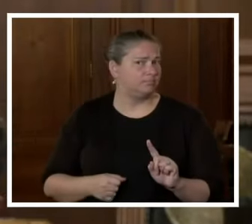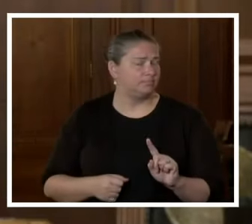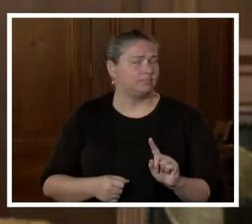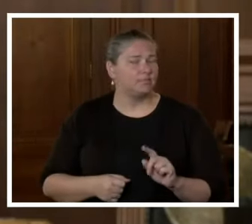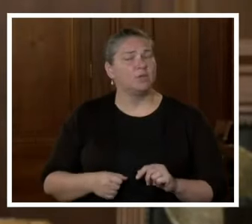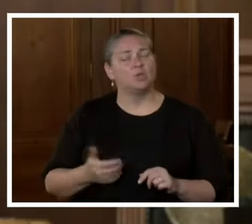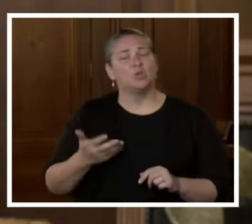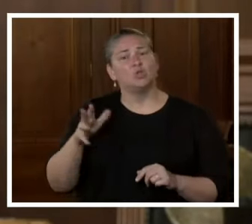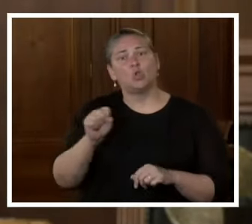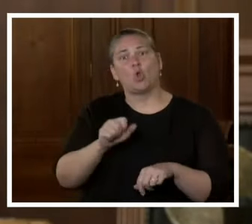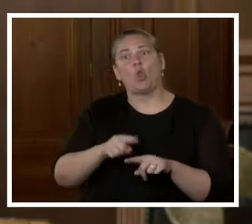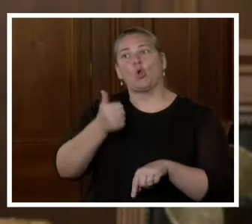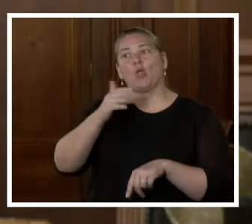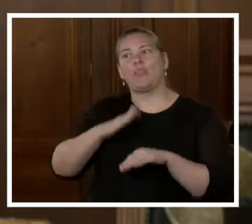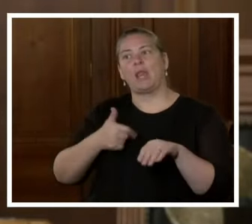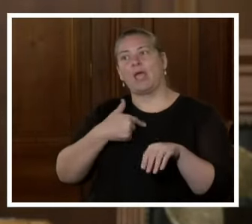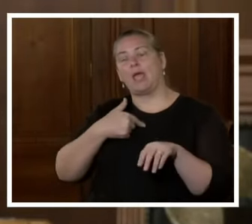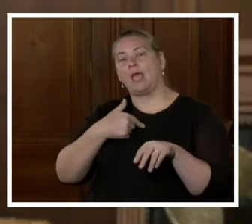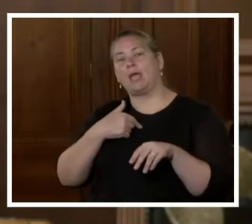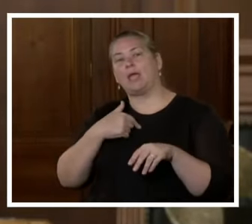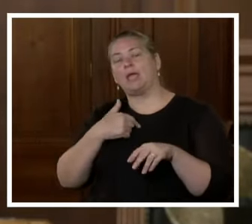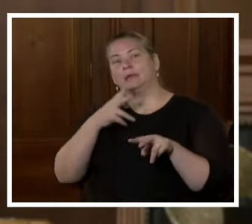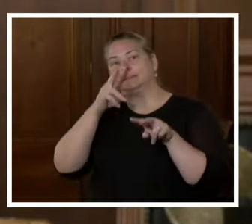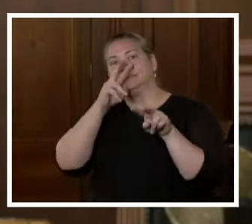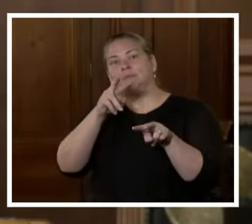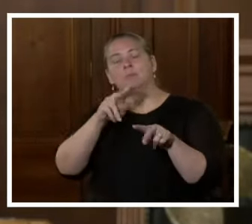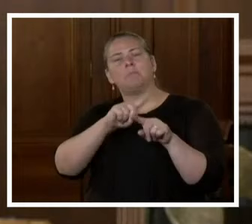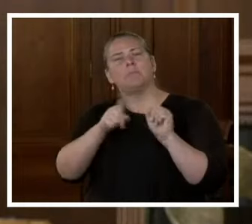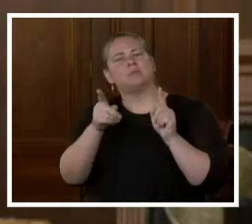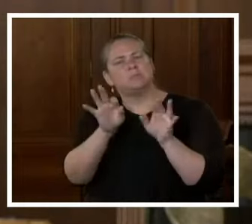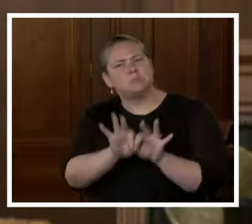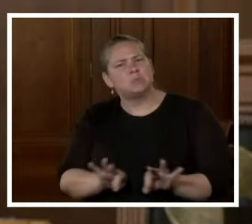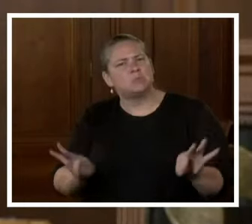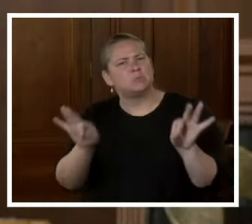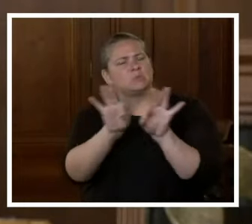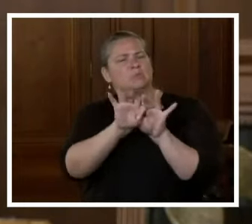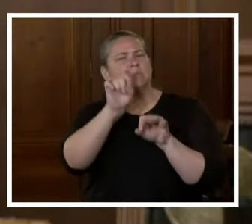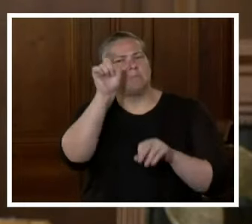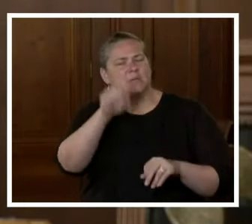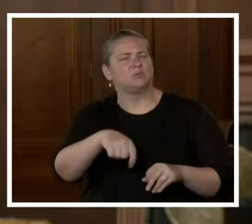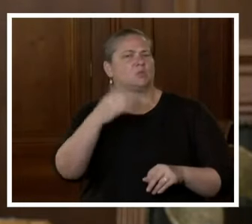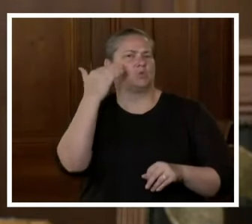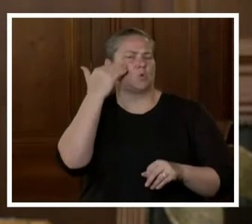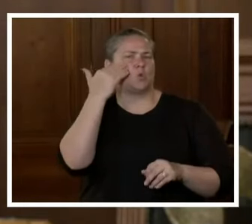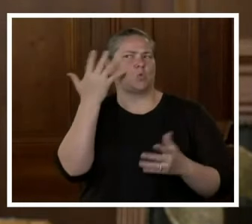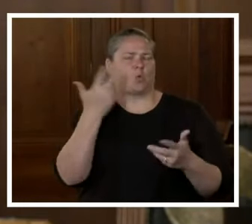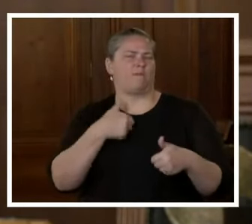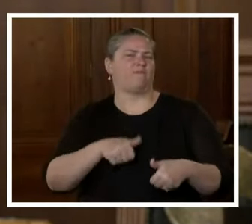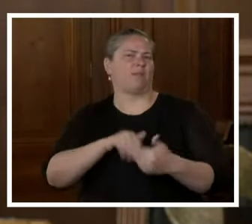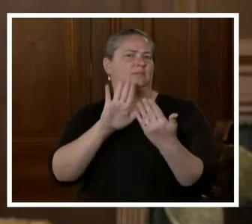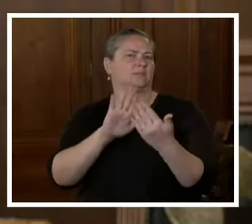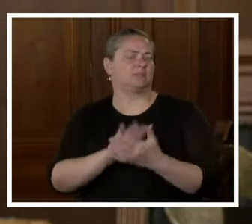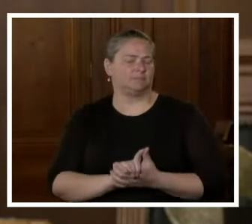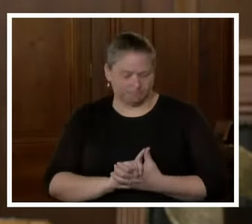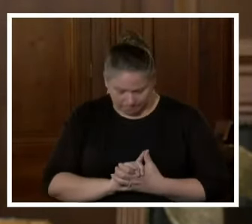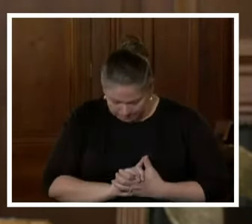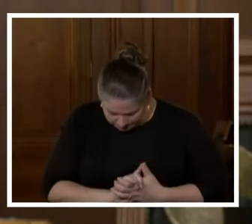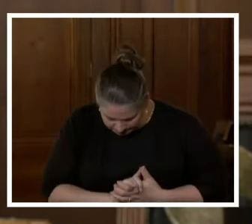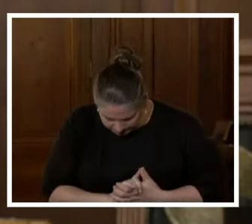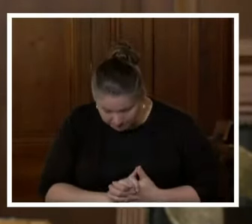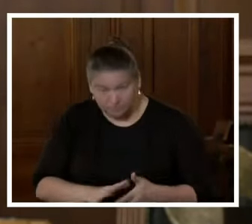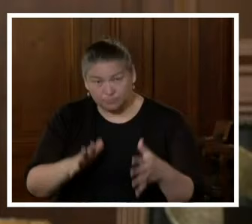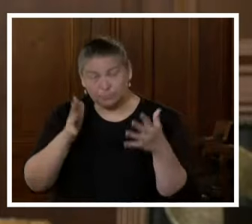INDIVIDUALS THAT WE DON'T NEED